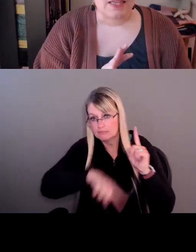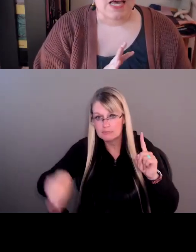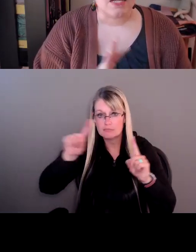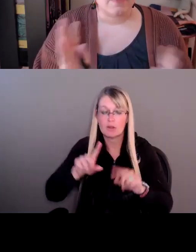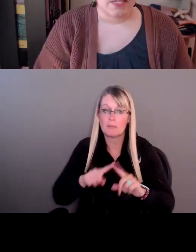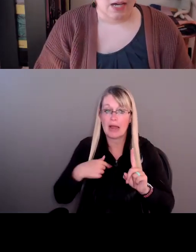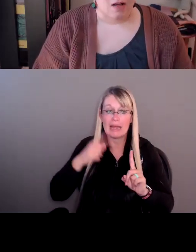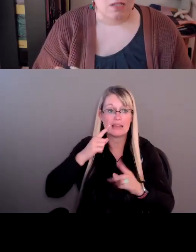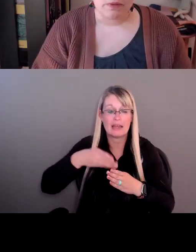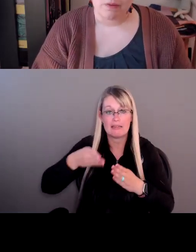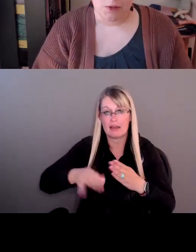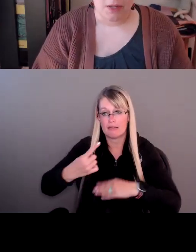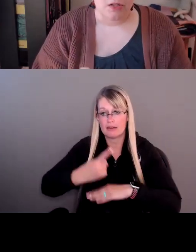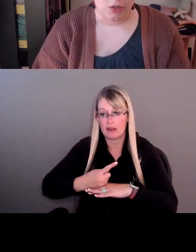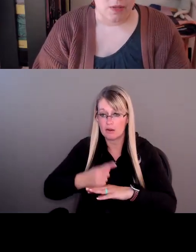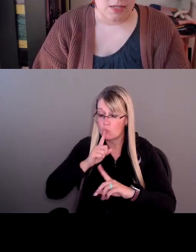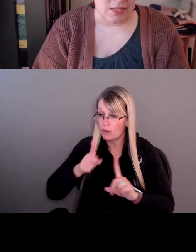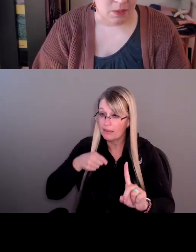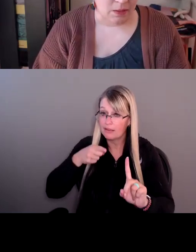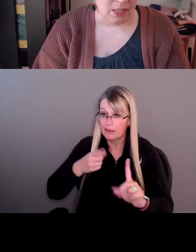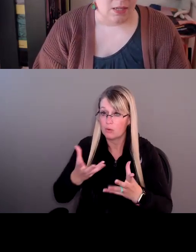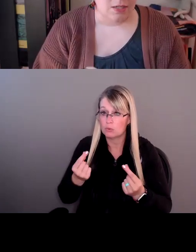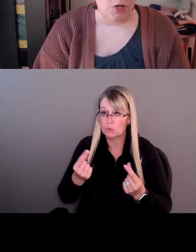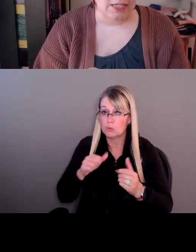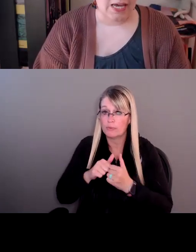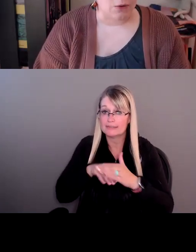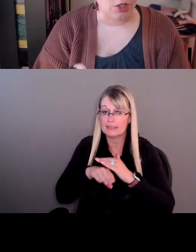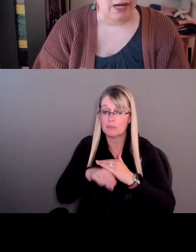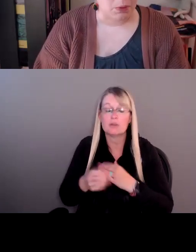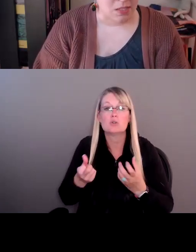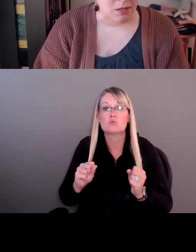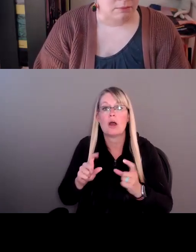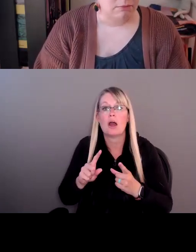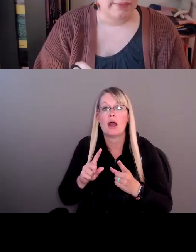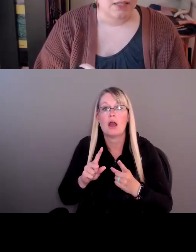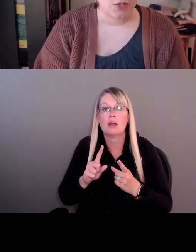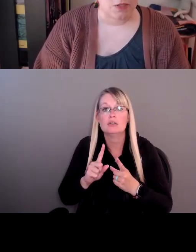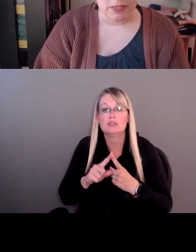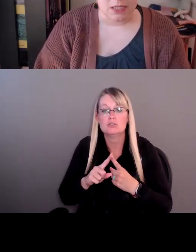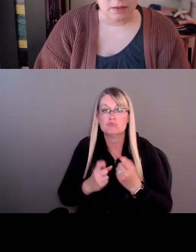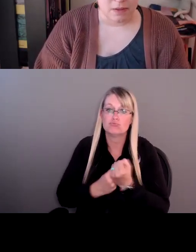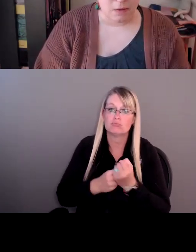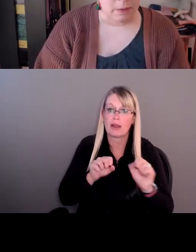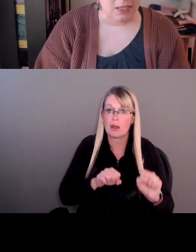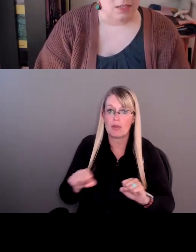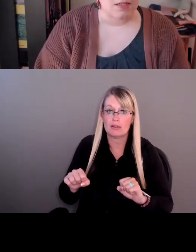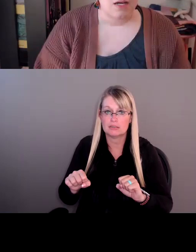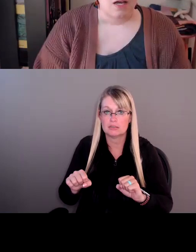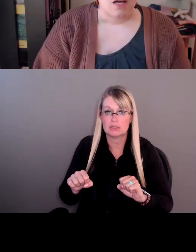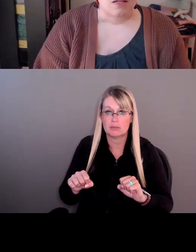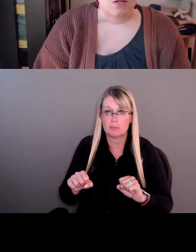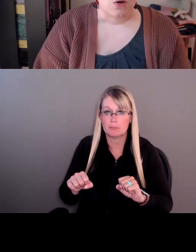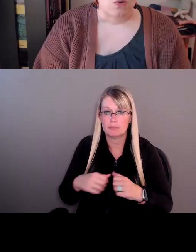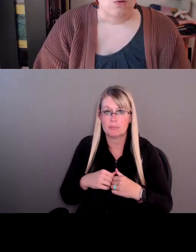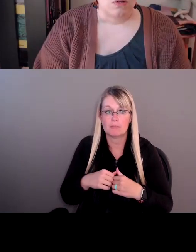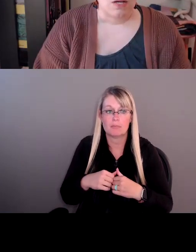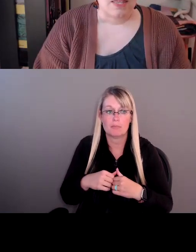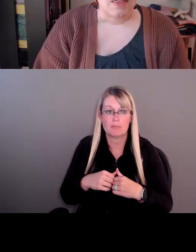But we are trying to do with accessibility is to encounter ableism and physical spaces. So I think